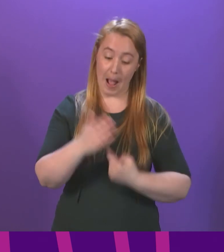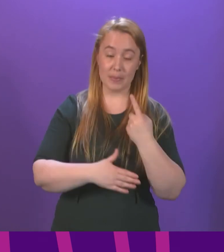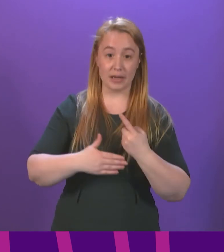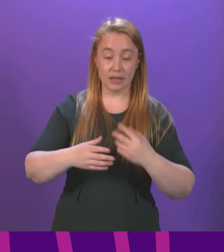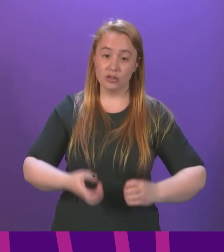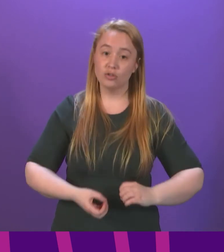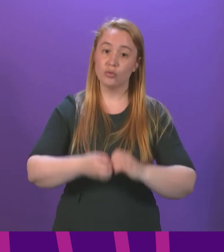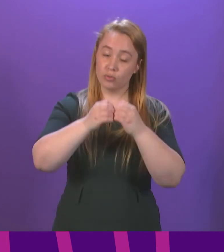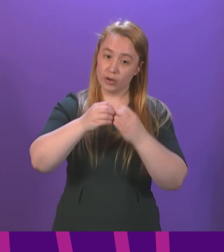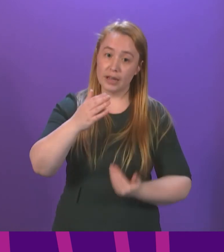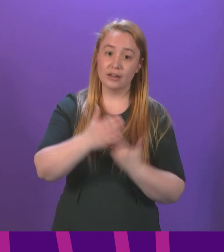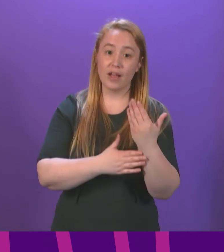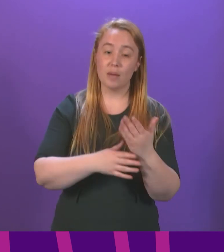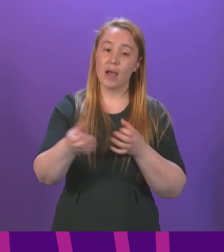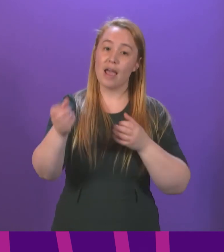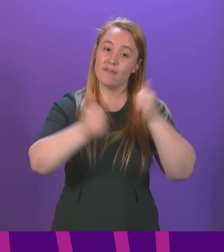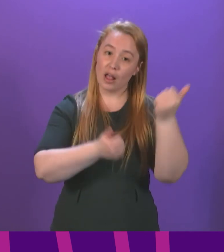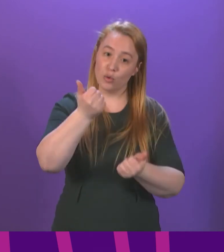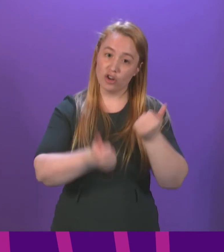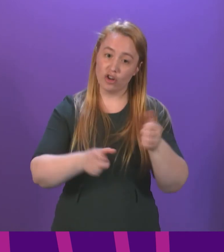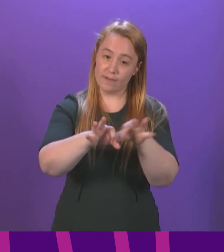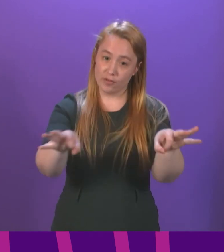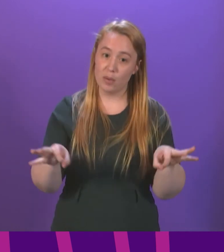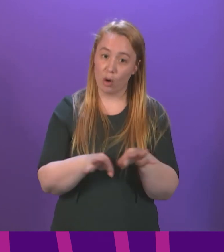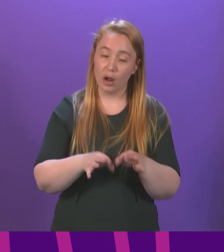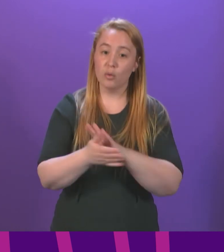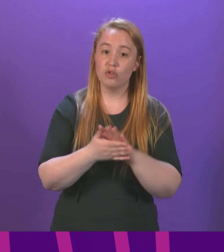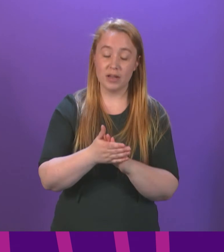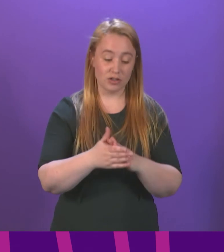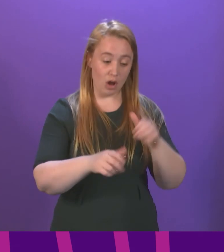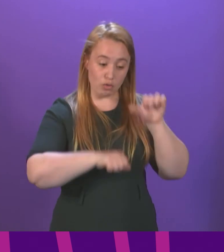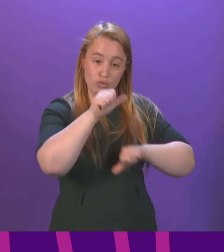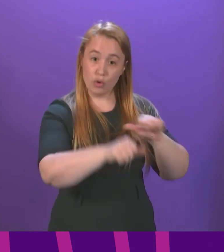an evaluation framework for the testing strategy, drawing on routine testing data, national